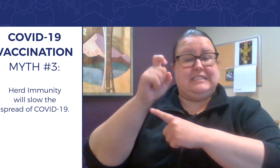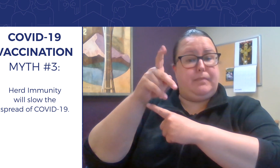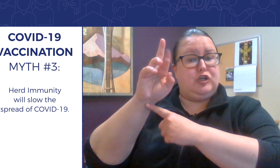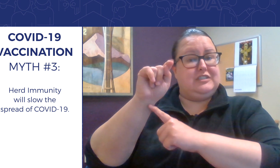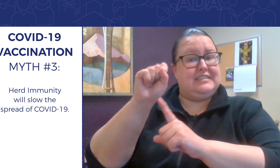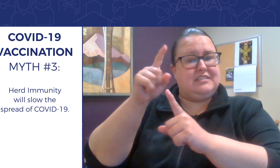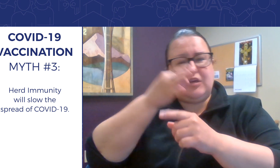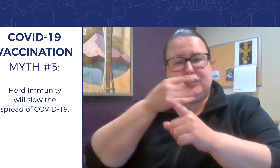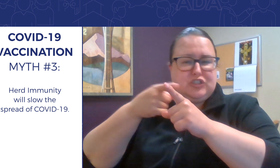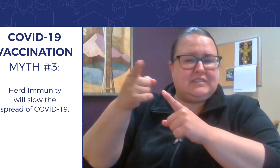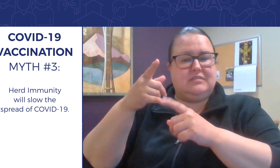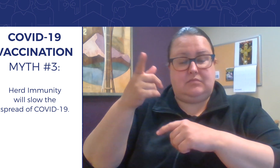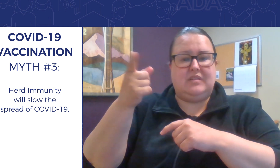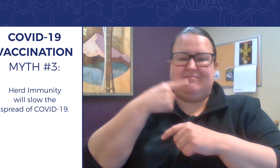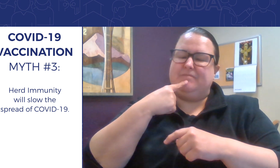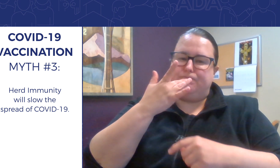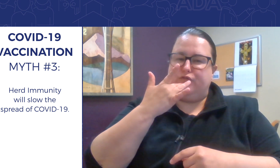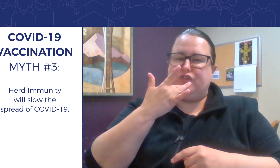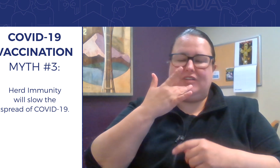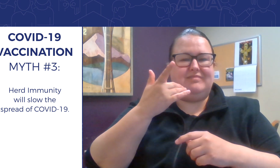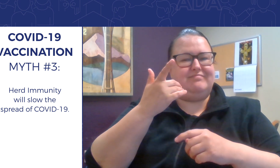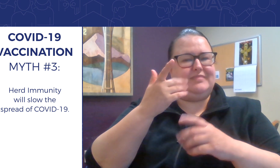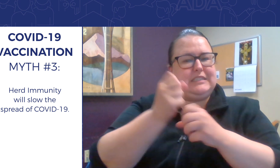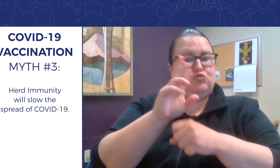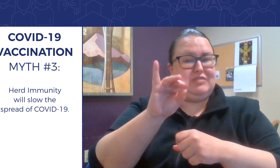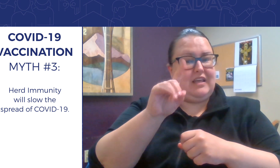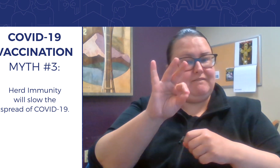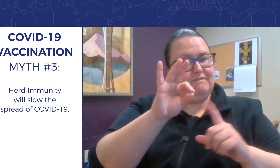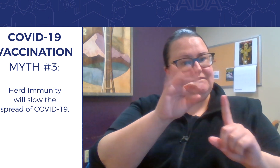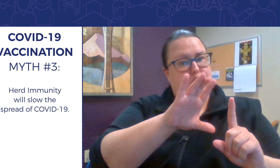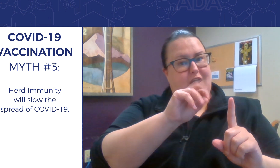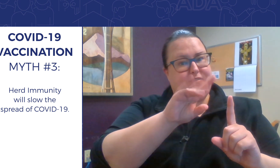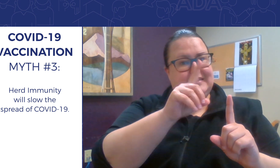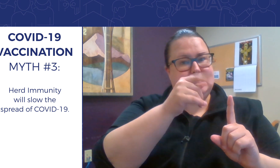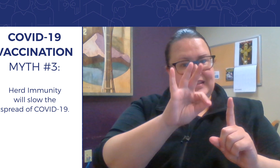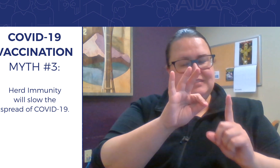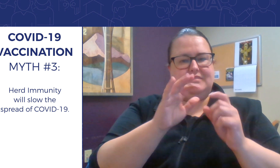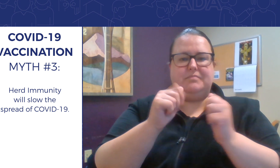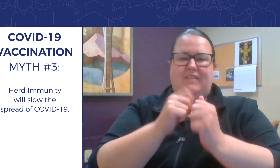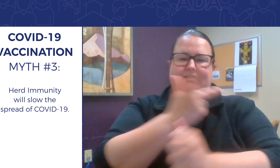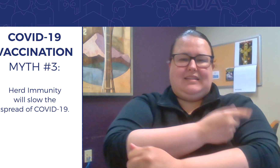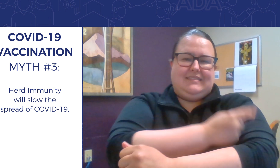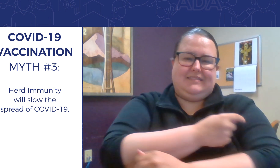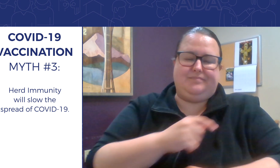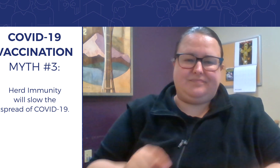What experts really want to happen is that we figure out a way that we can beat COVID-19.